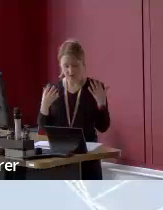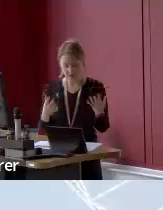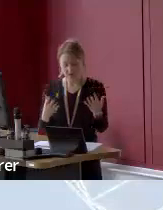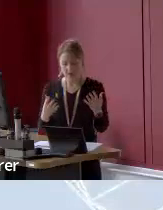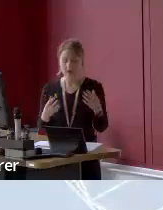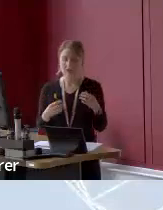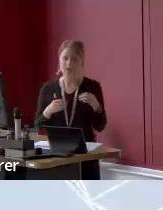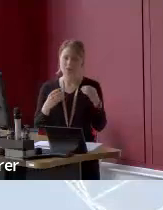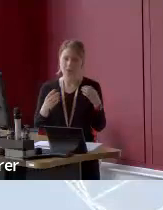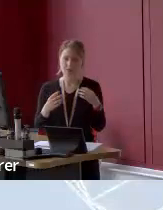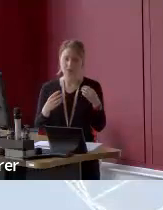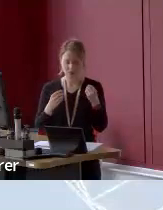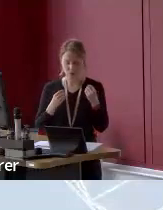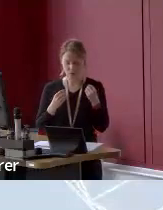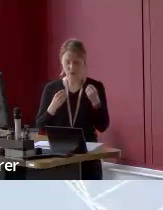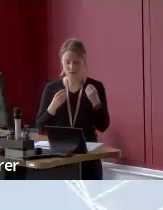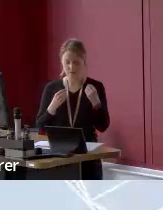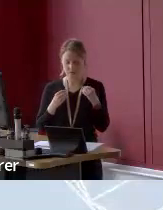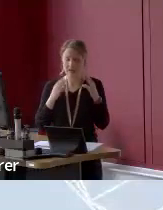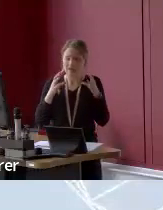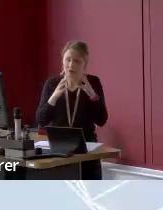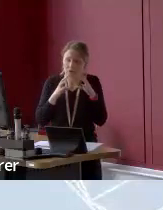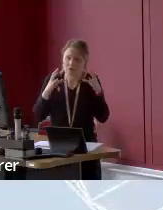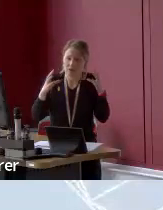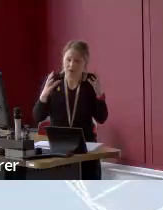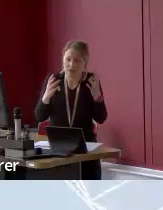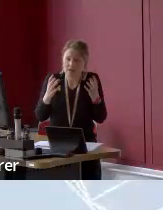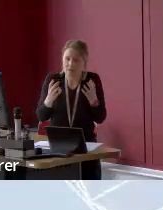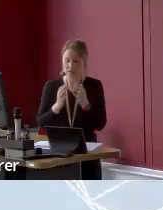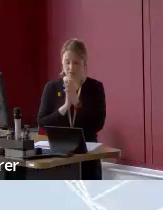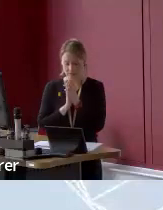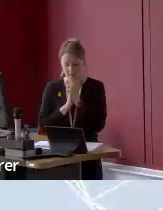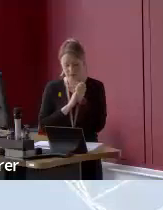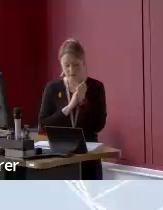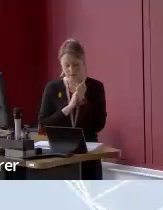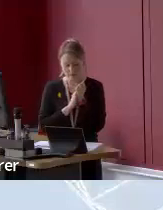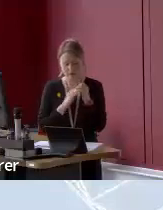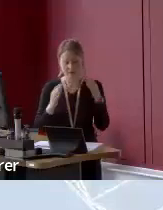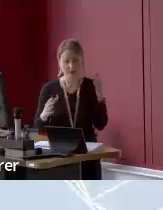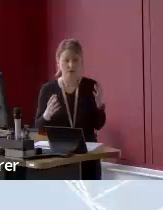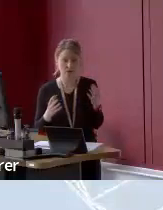very public audiences beyond our usual informed or interested public you know. The stakeholders